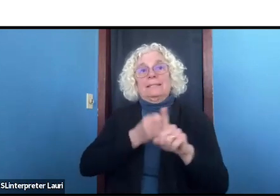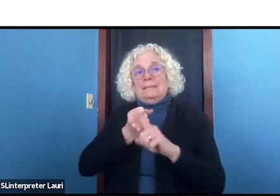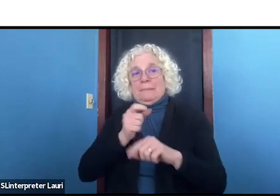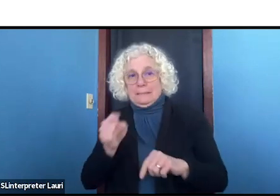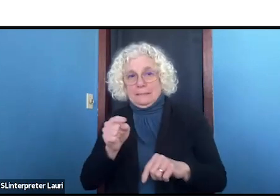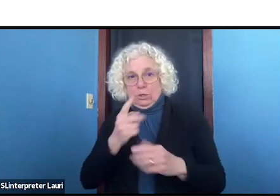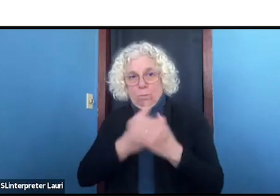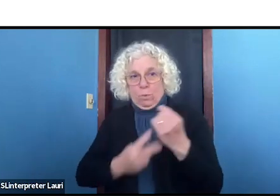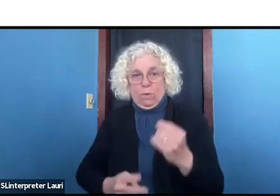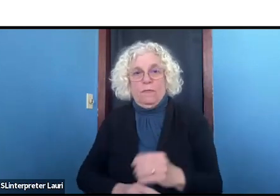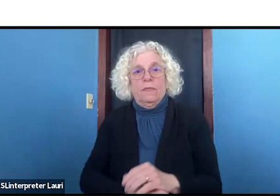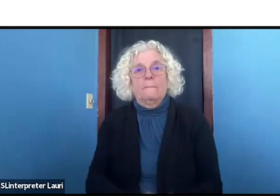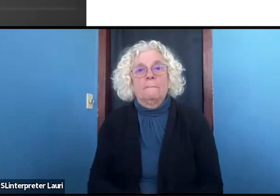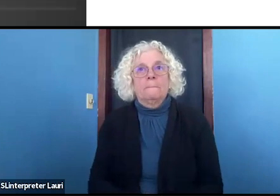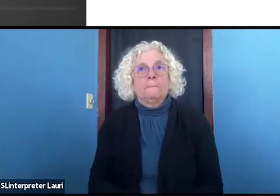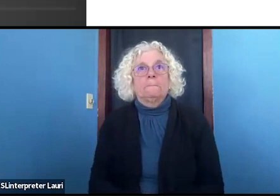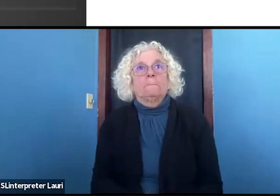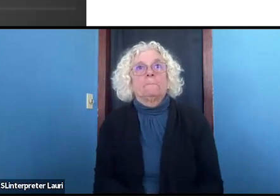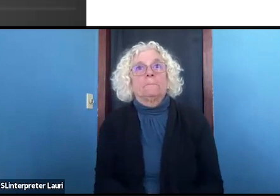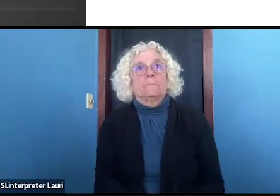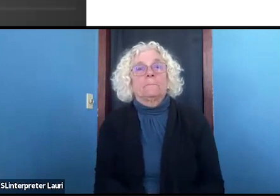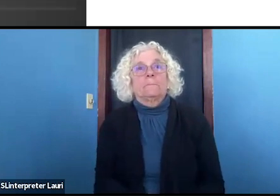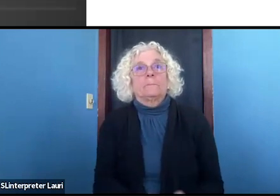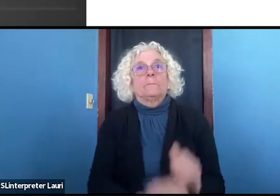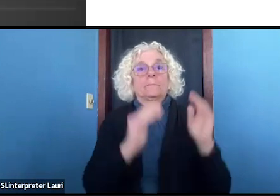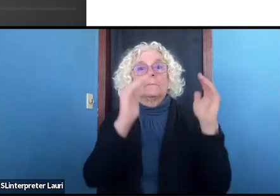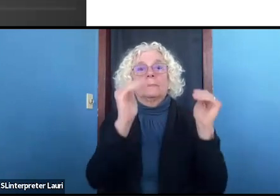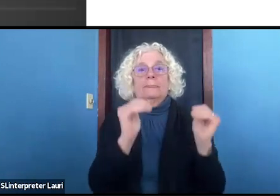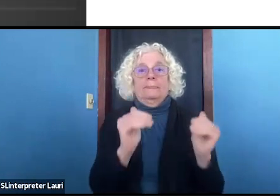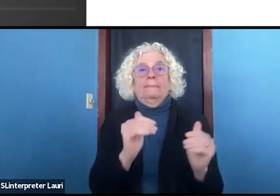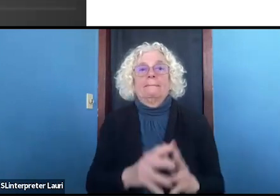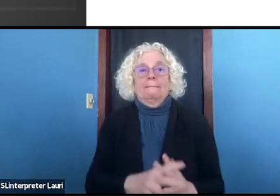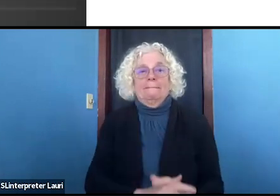Next slide. Frankly,